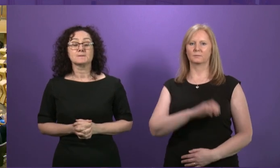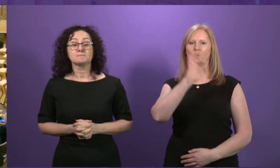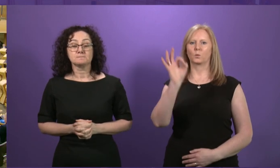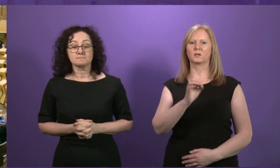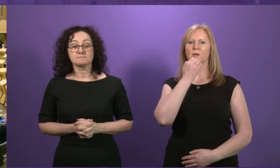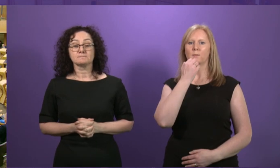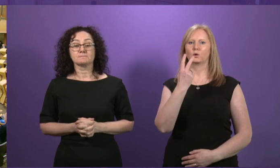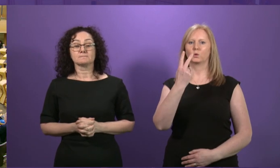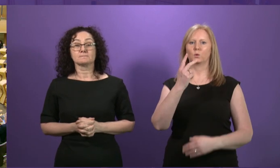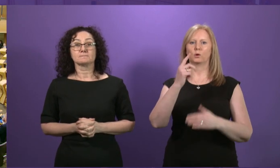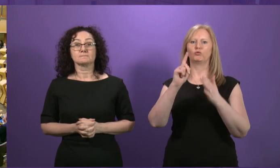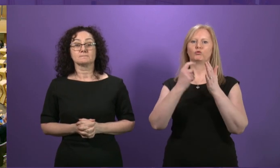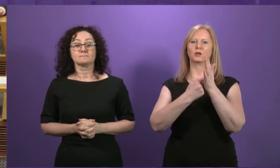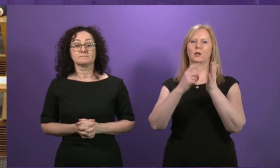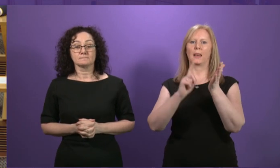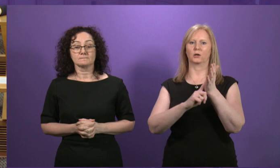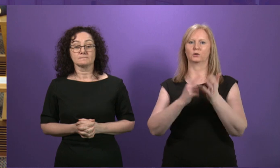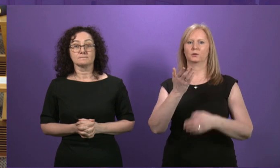Richard Leonard (Central Scotland) (Lab): Presiding Officer,